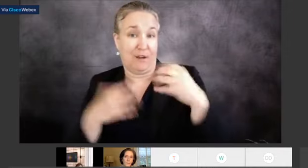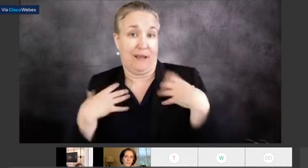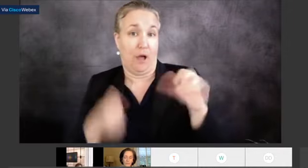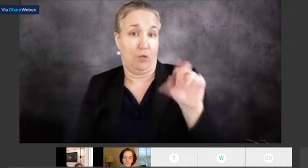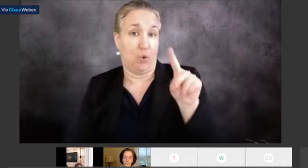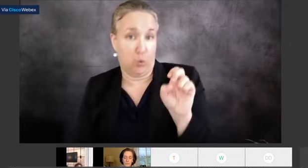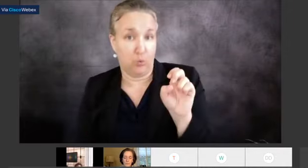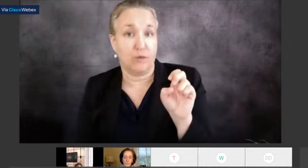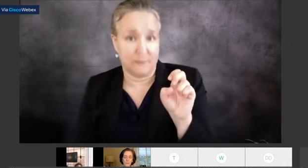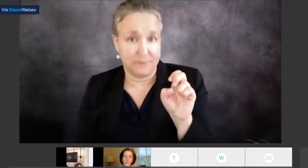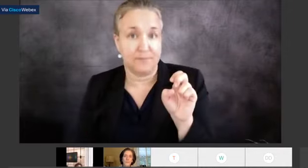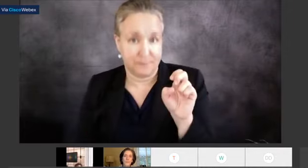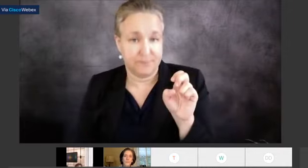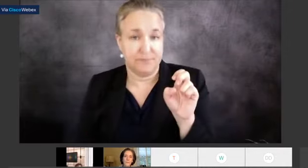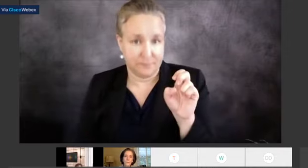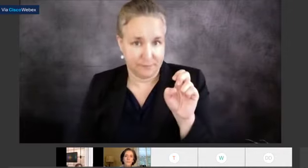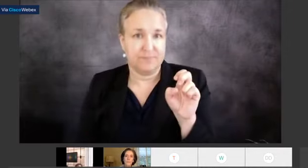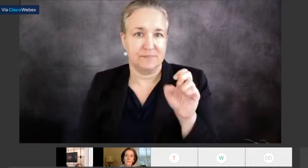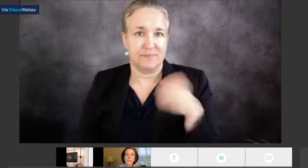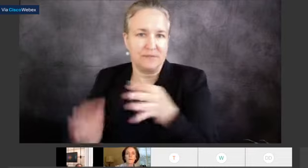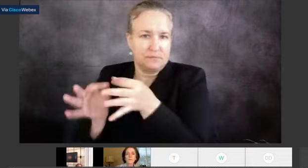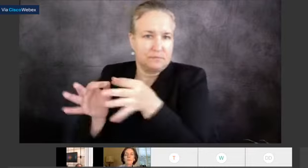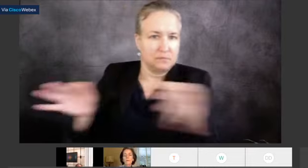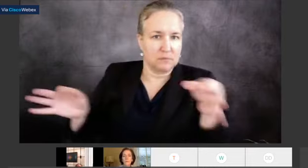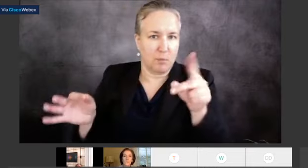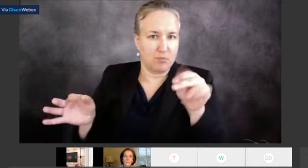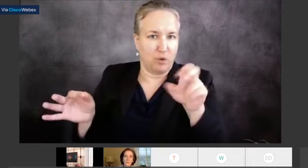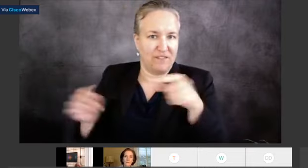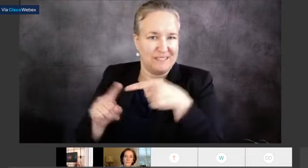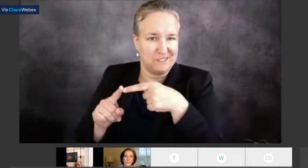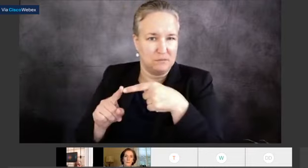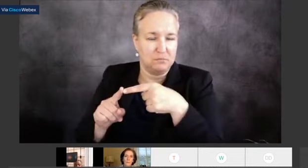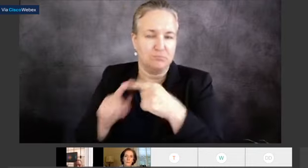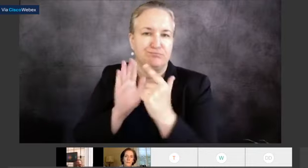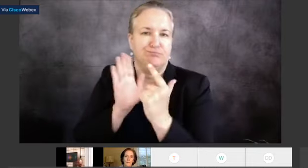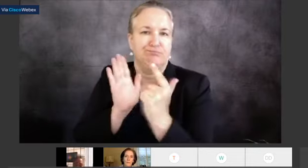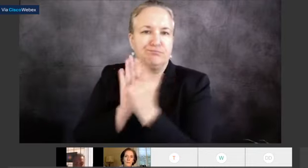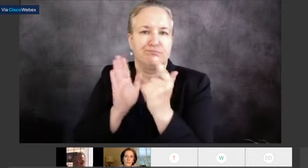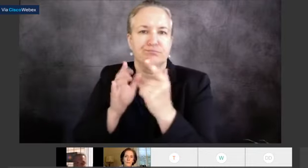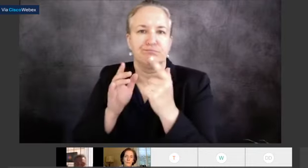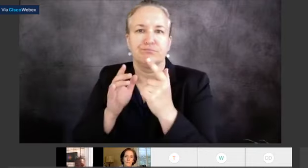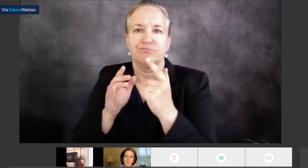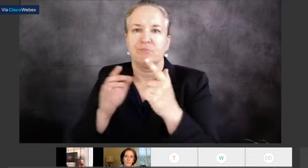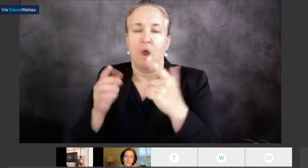a general provision regarding uh prohibition on mass gatherings which may endanger